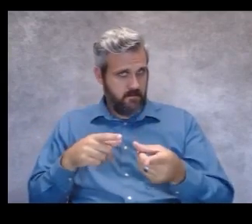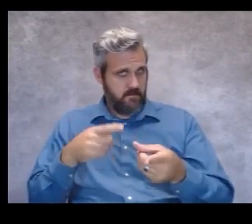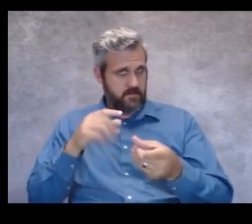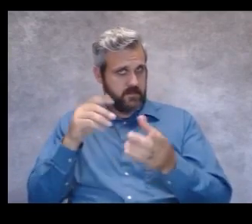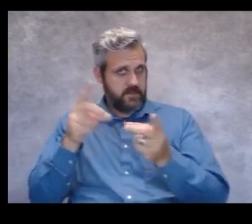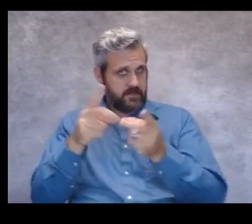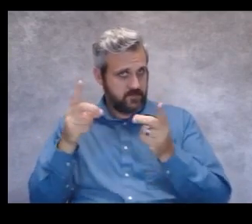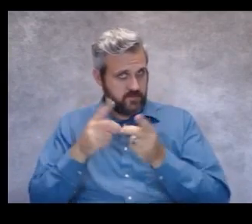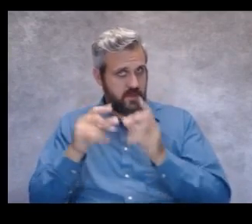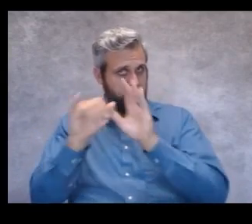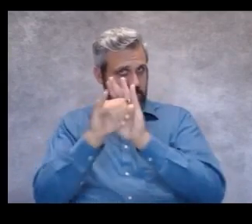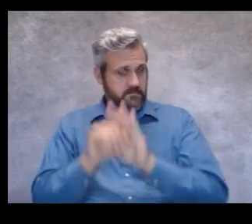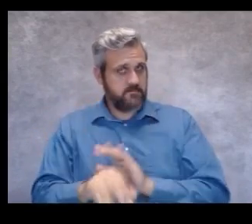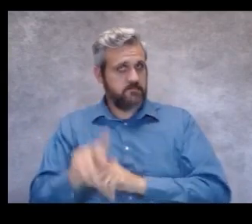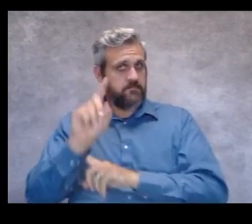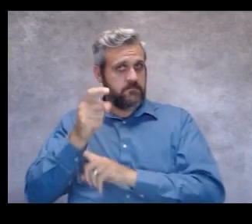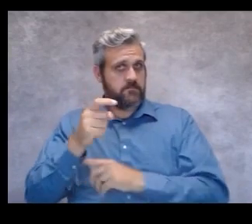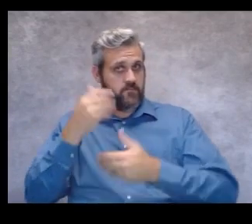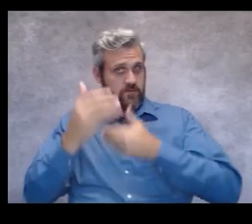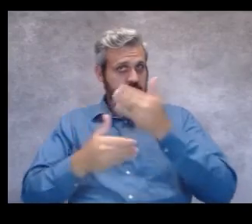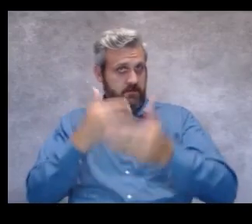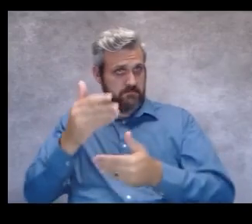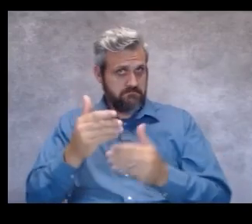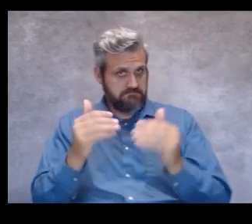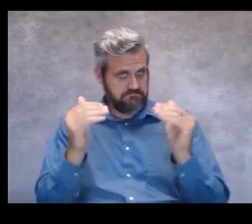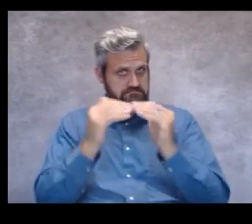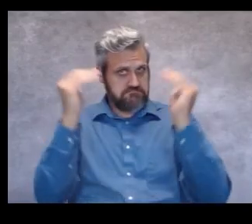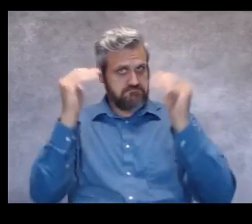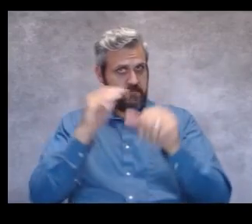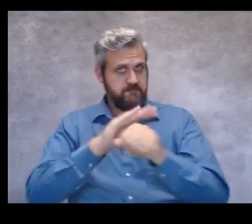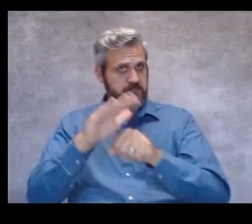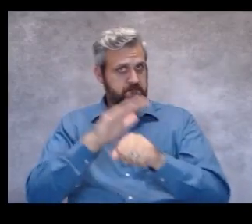identification and diagnostic diagnostic procedures.